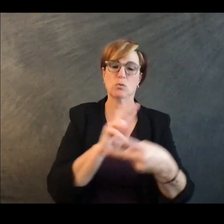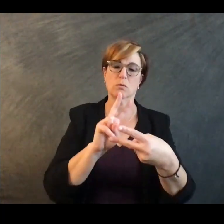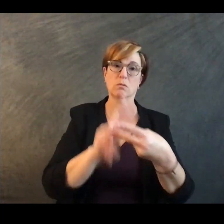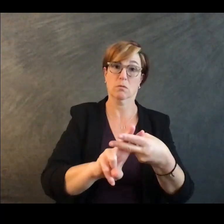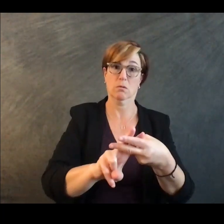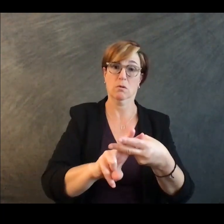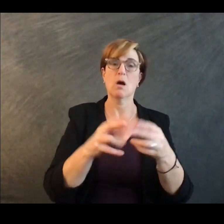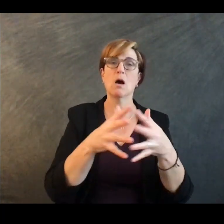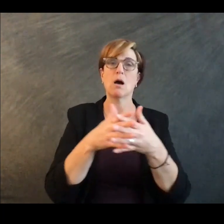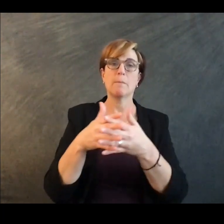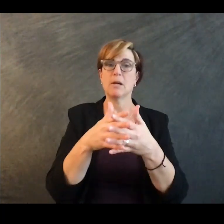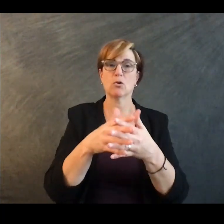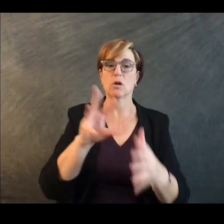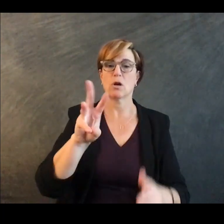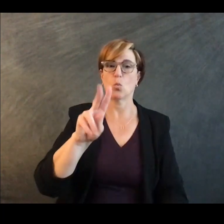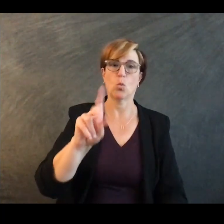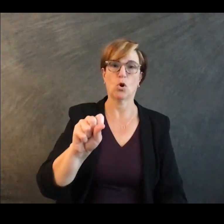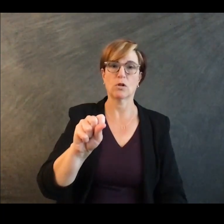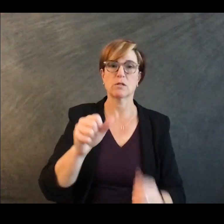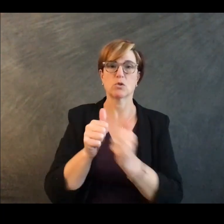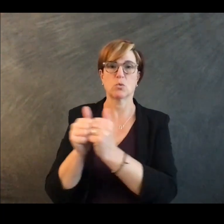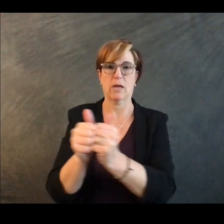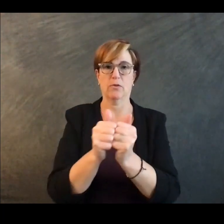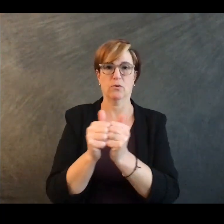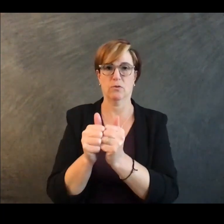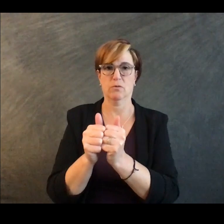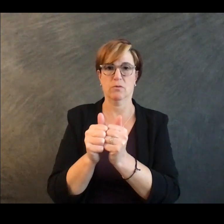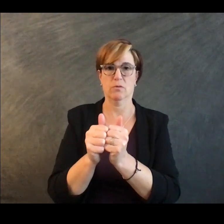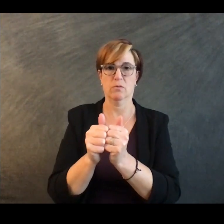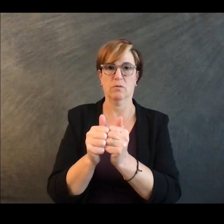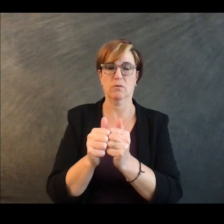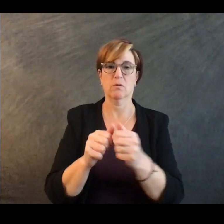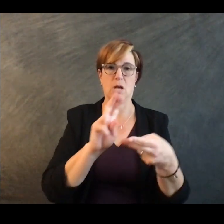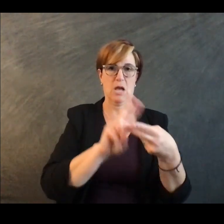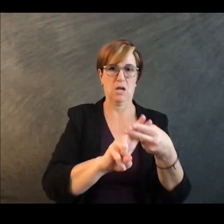sharing stories of how we're all working together get through getting through